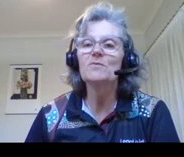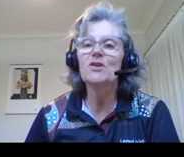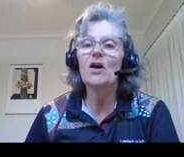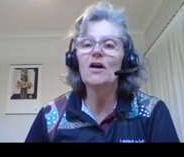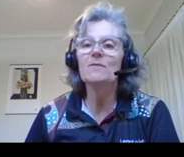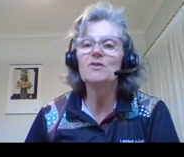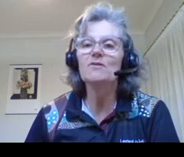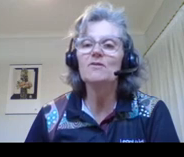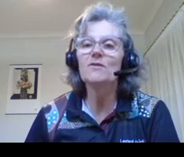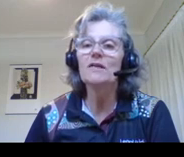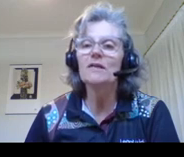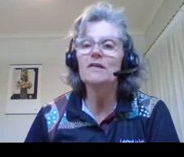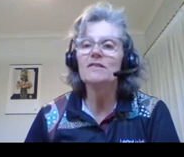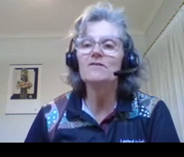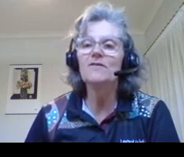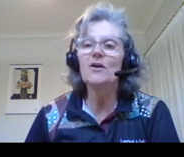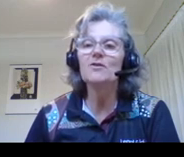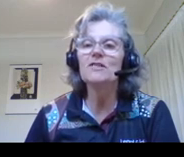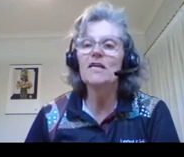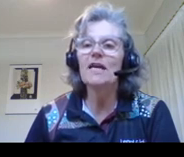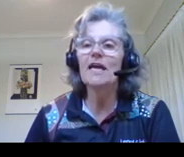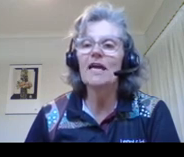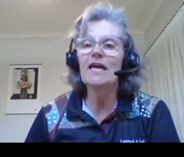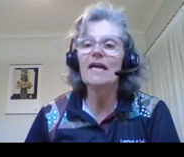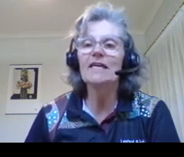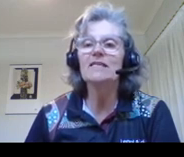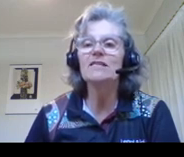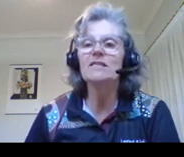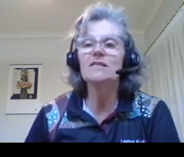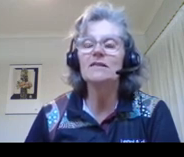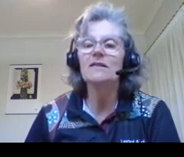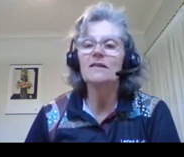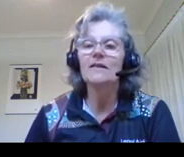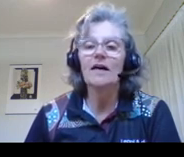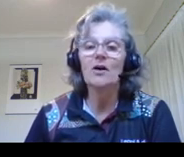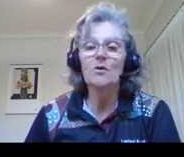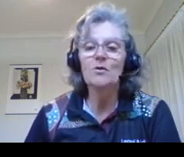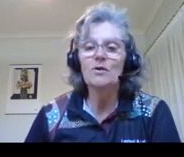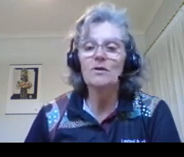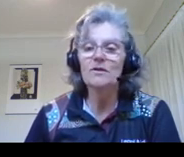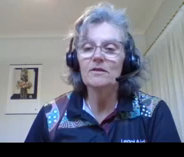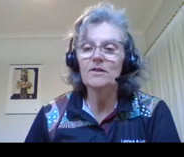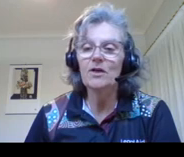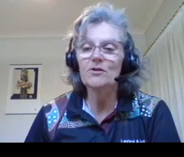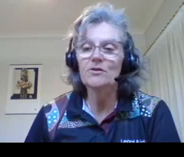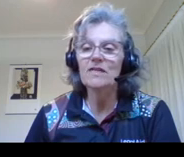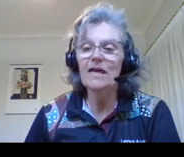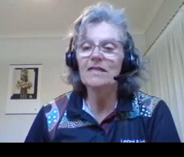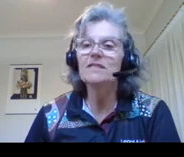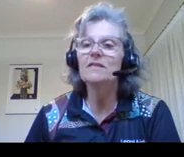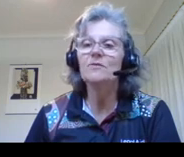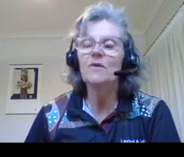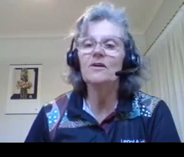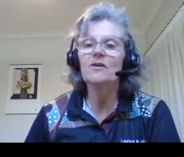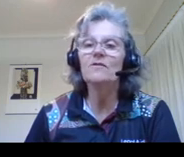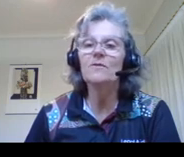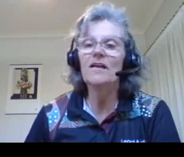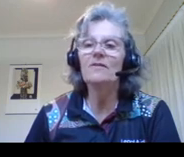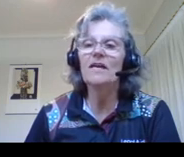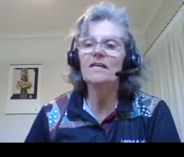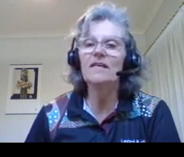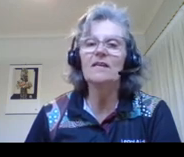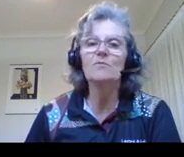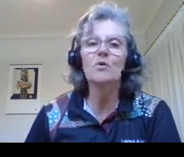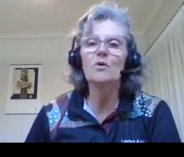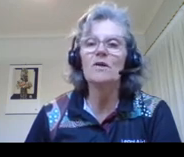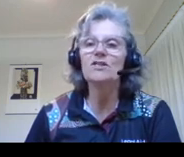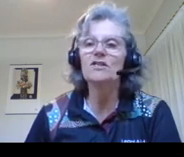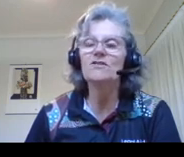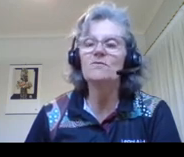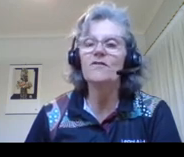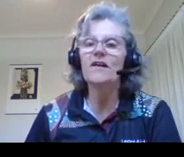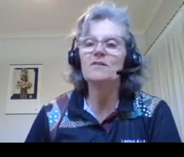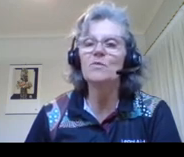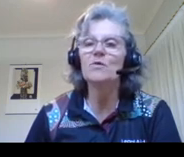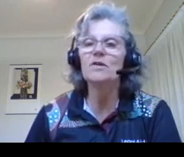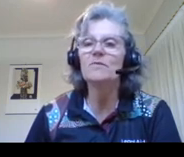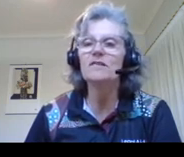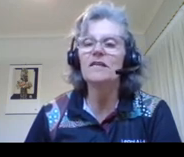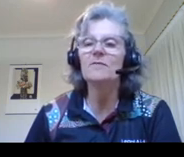time to vote and I’ll close that one off we haven't had any more questions from Facebook but